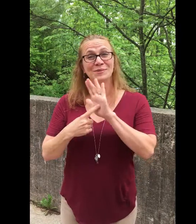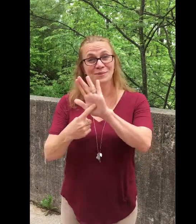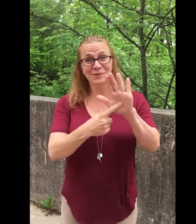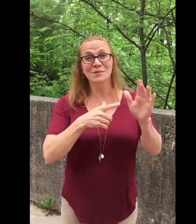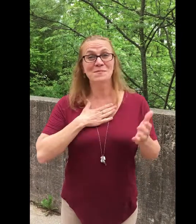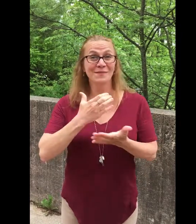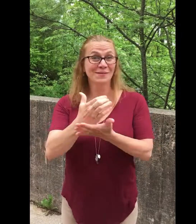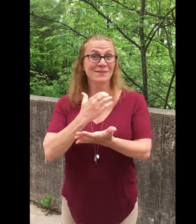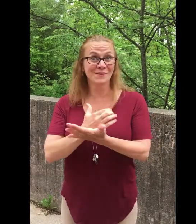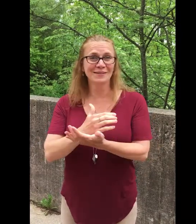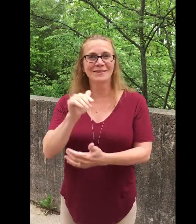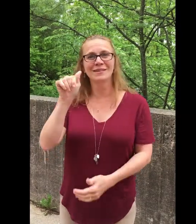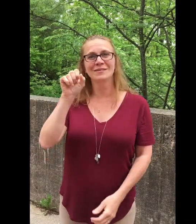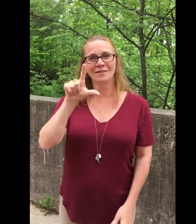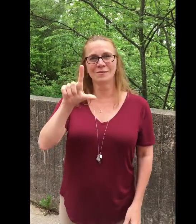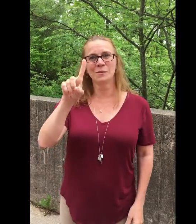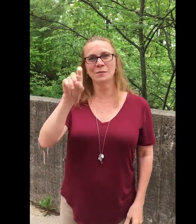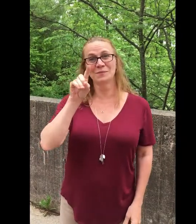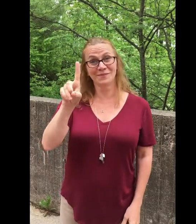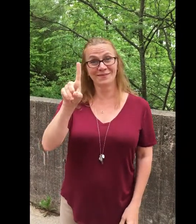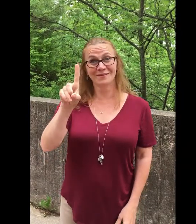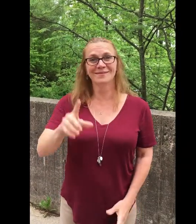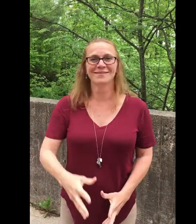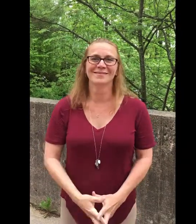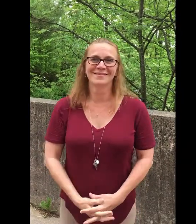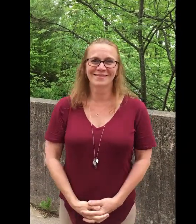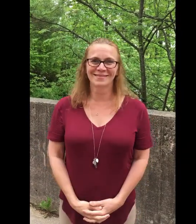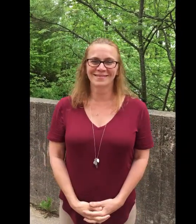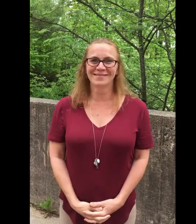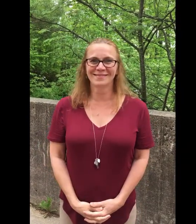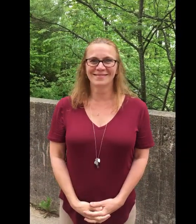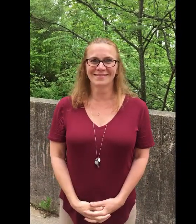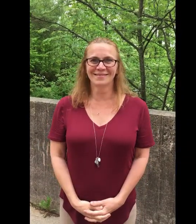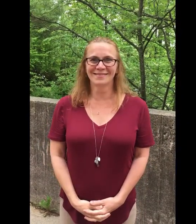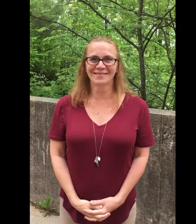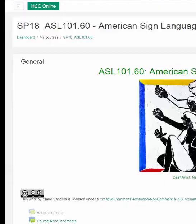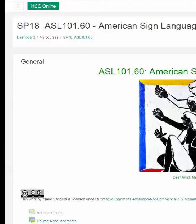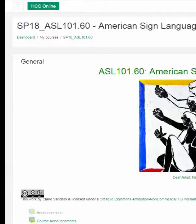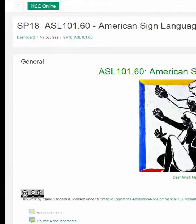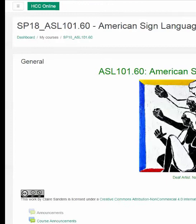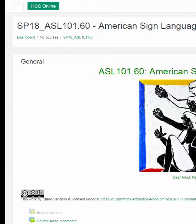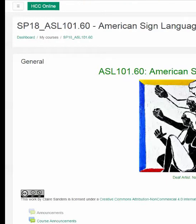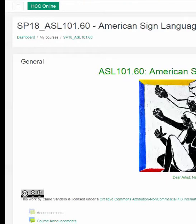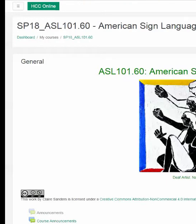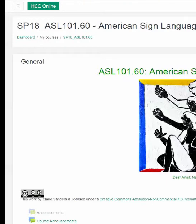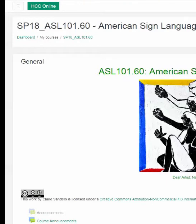I'd like to show you my online ASL 101 course.